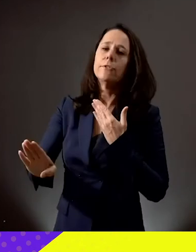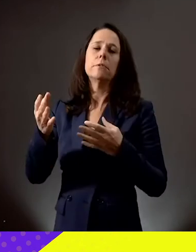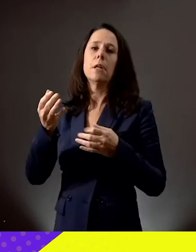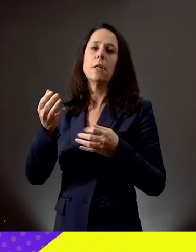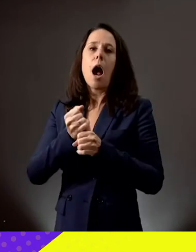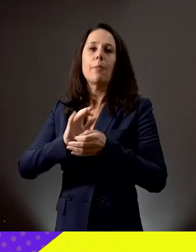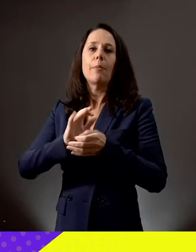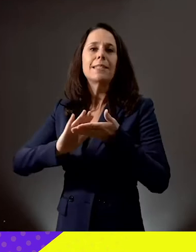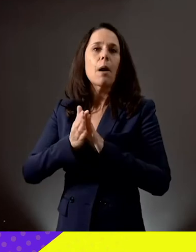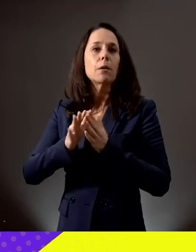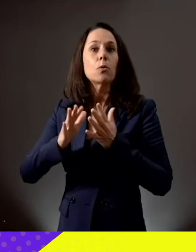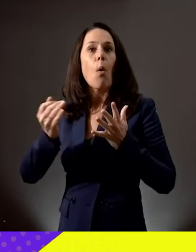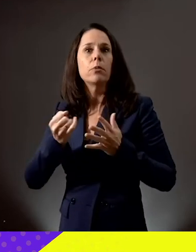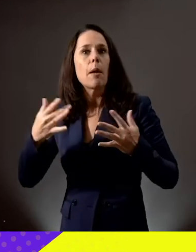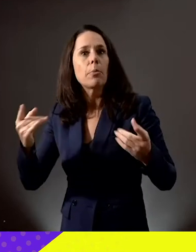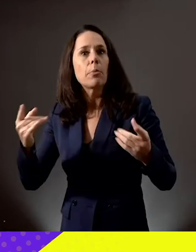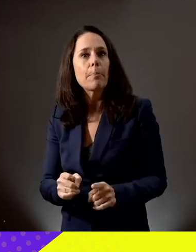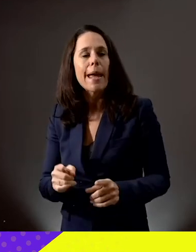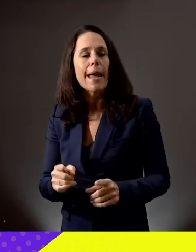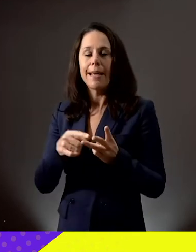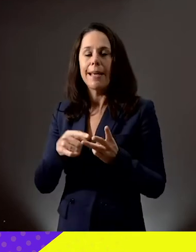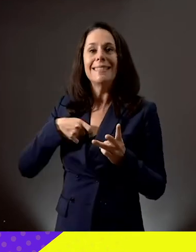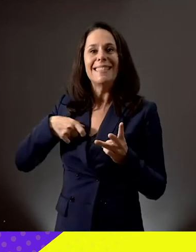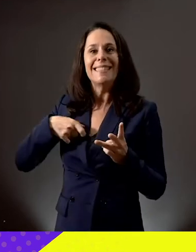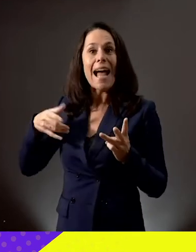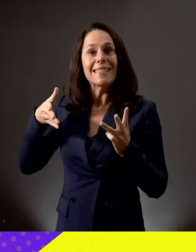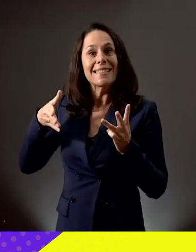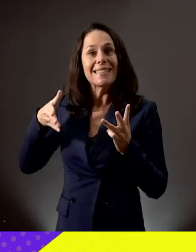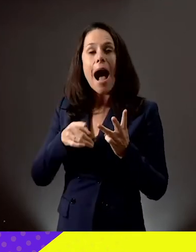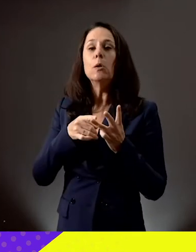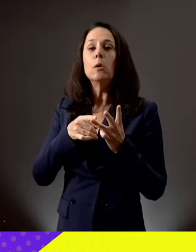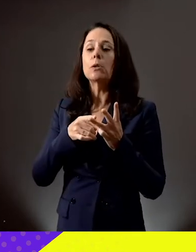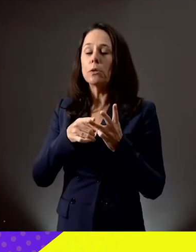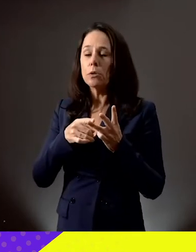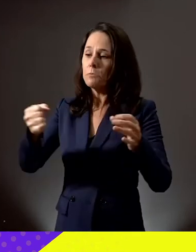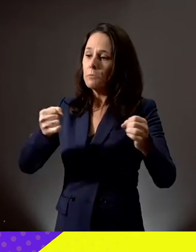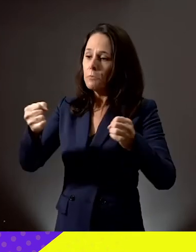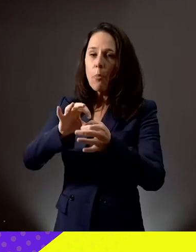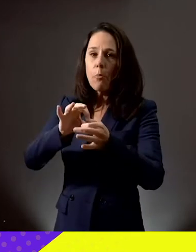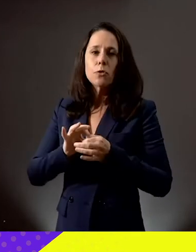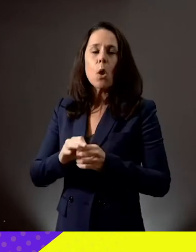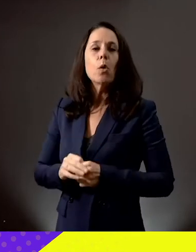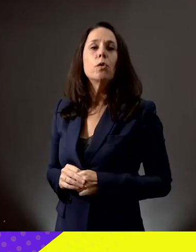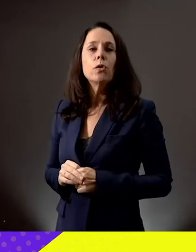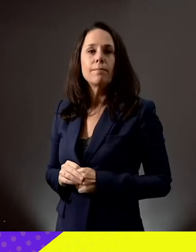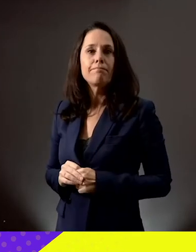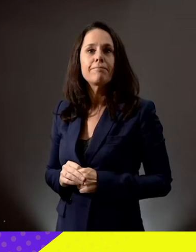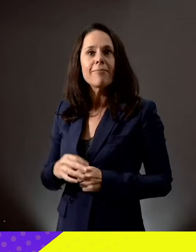as well as status holders, are explicitly involved. The winners are here. Let me call them to the stage.